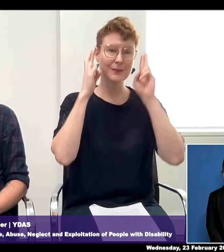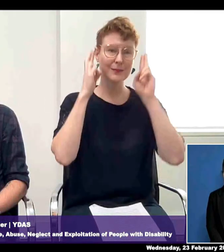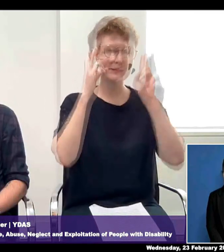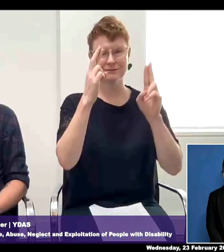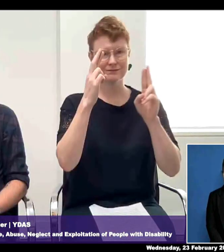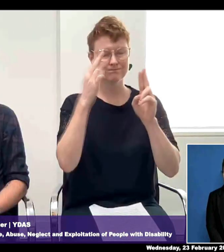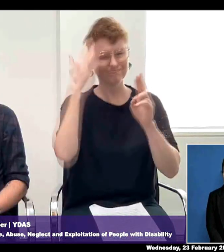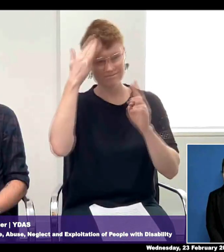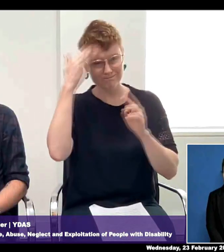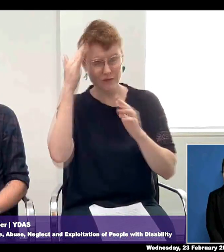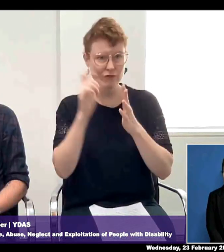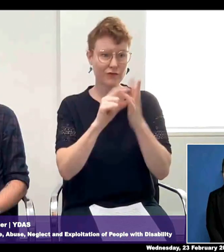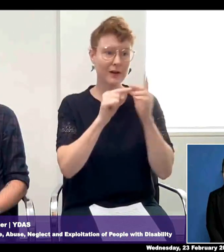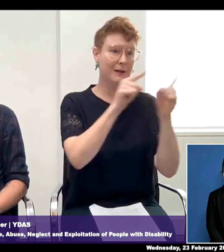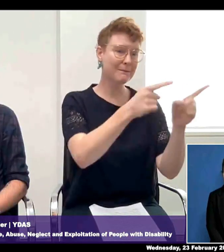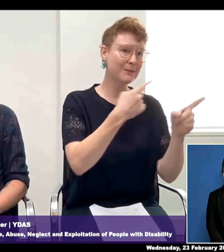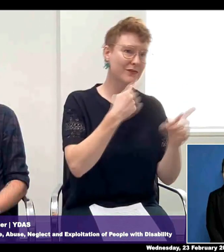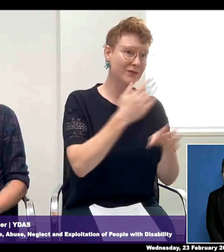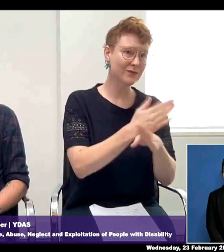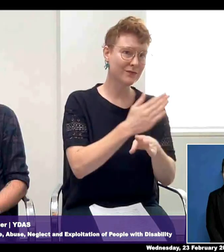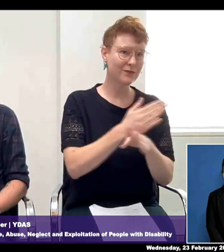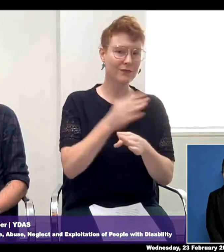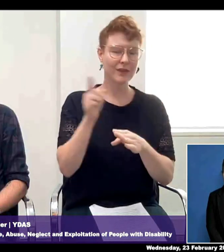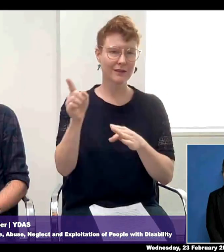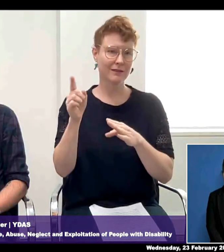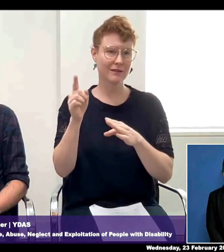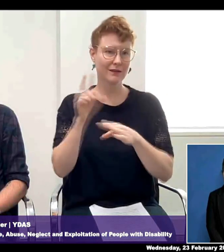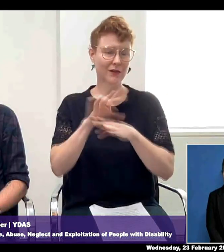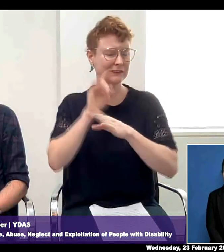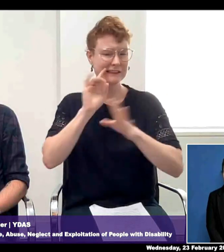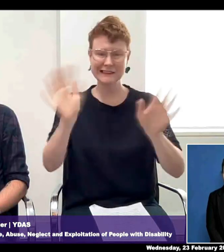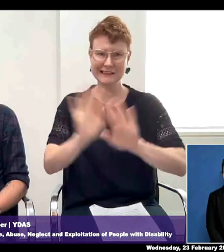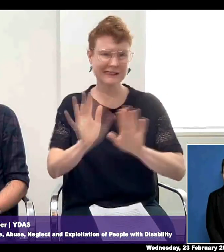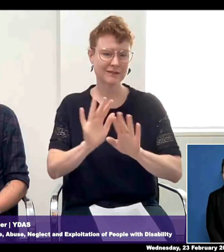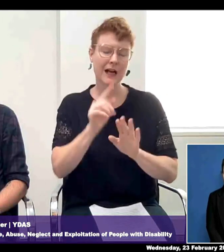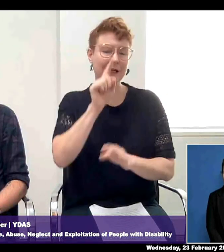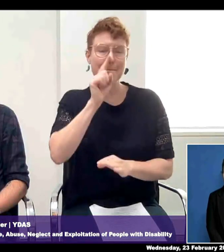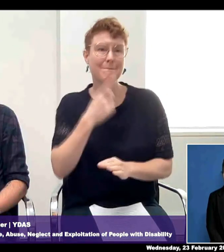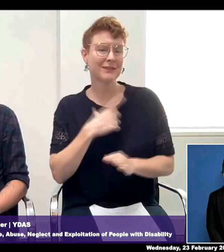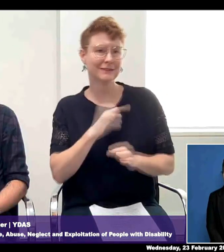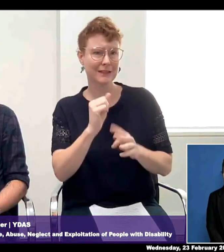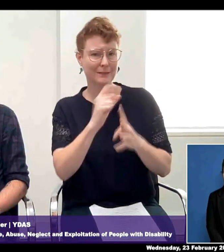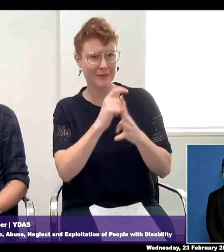The young person might identify their aspirations as being some sort of work that